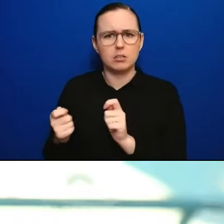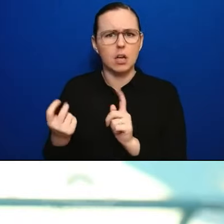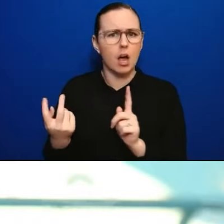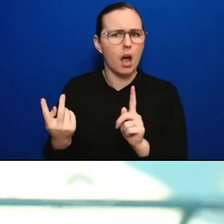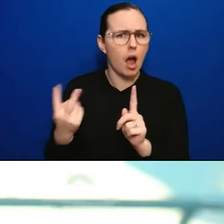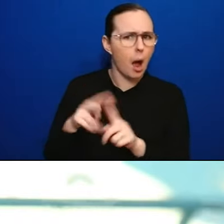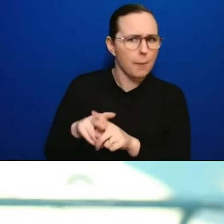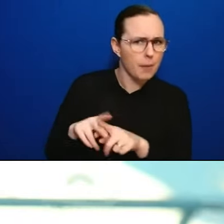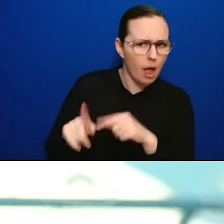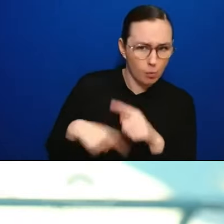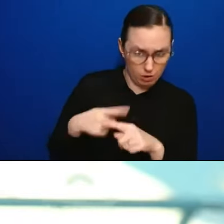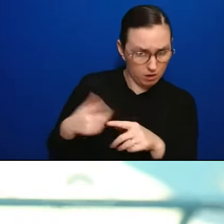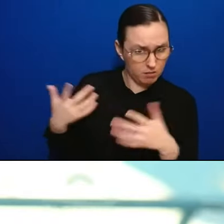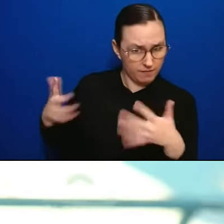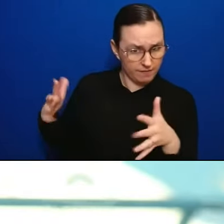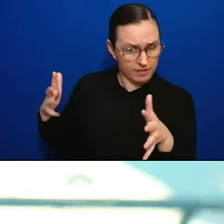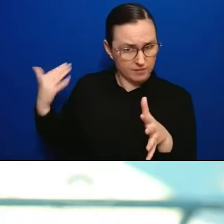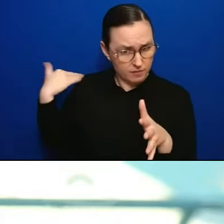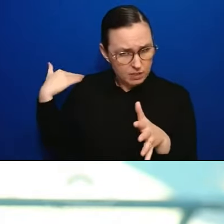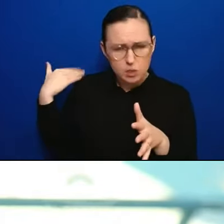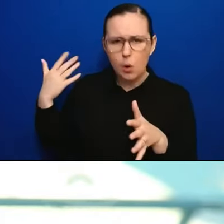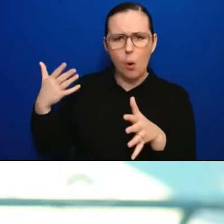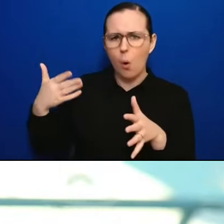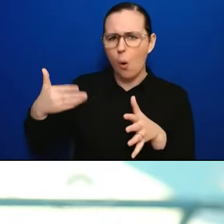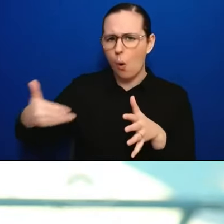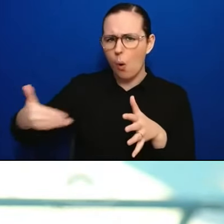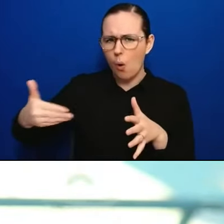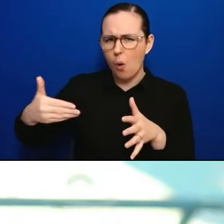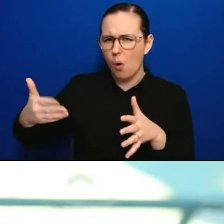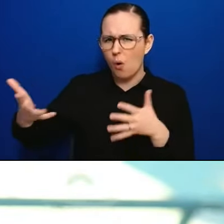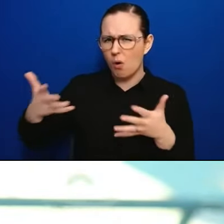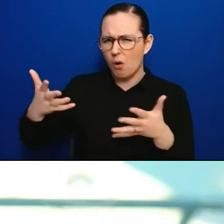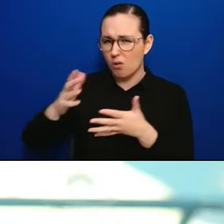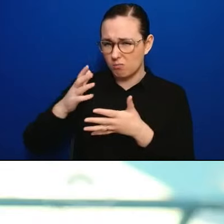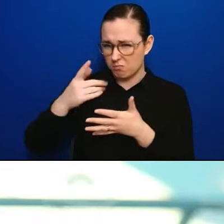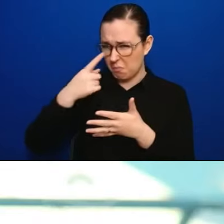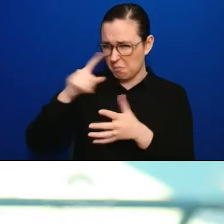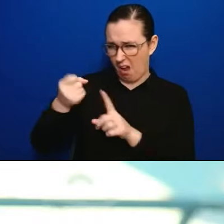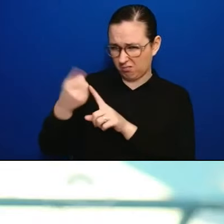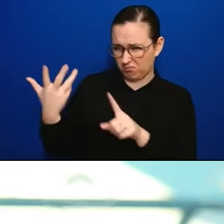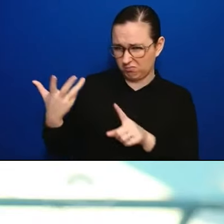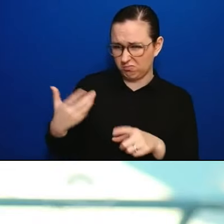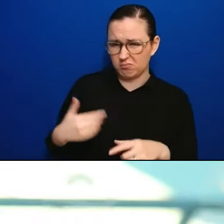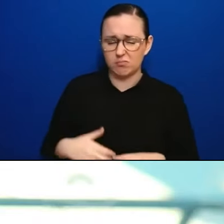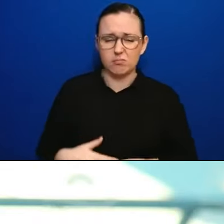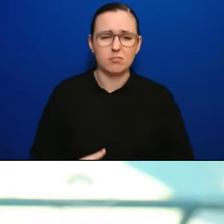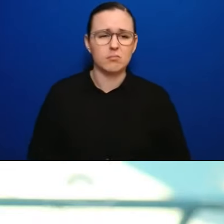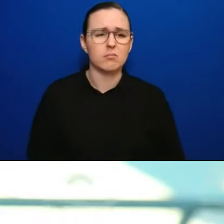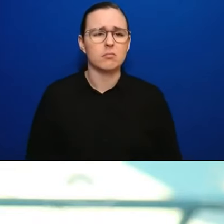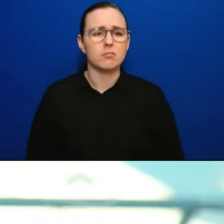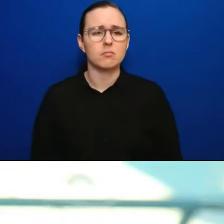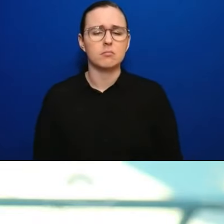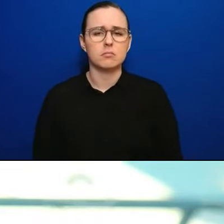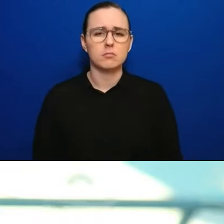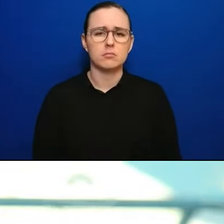late December or early January. Can you tell us sort of when it goes into effect or when it